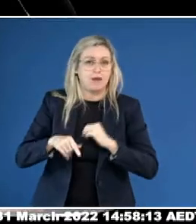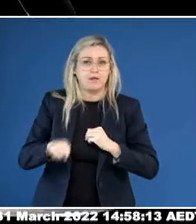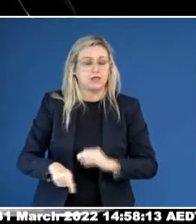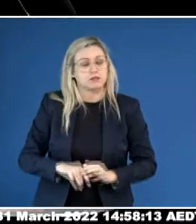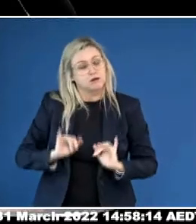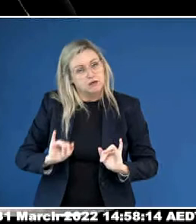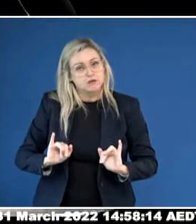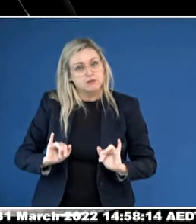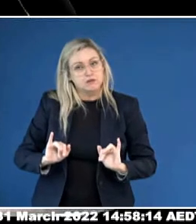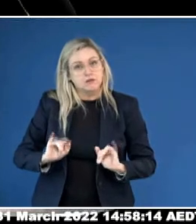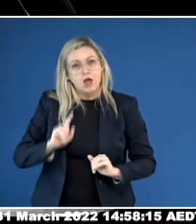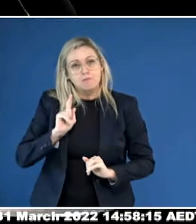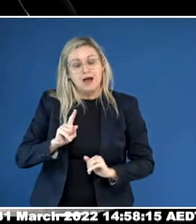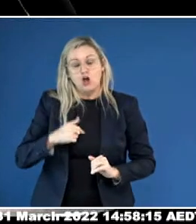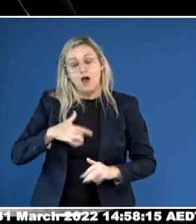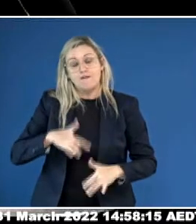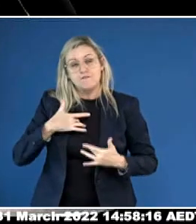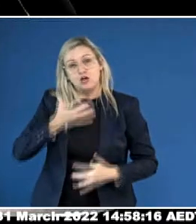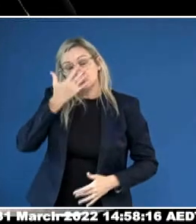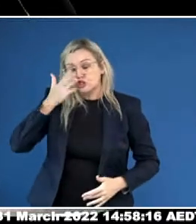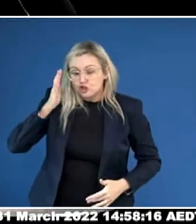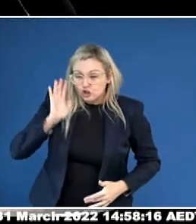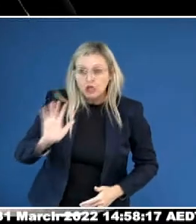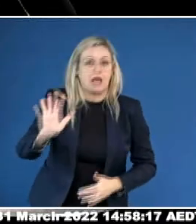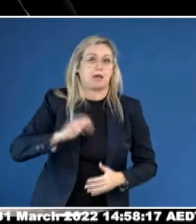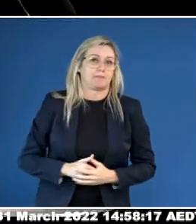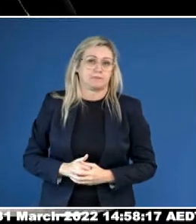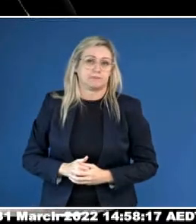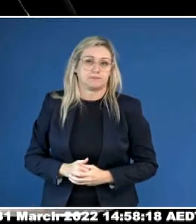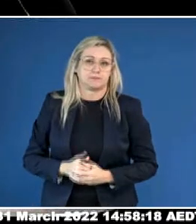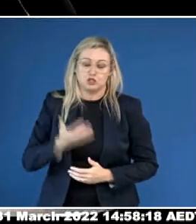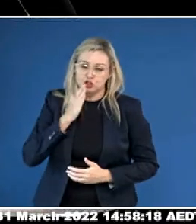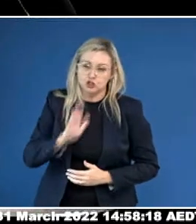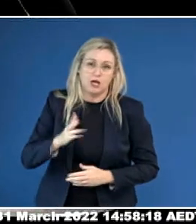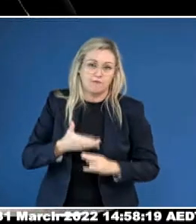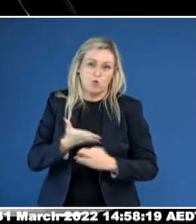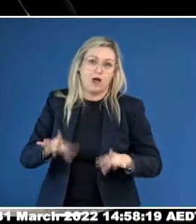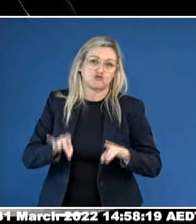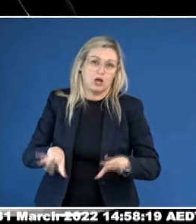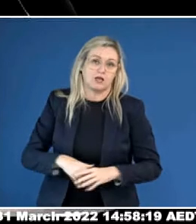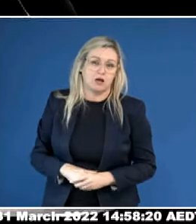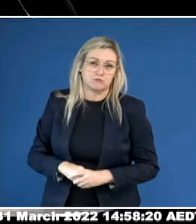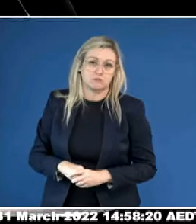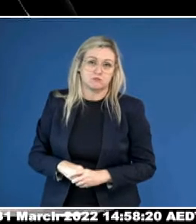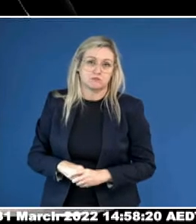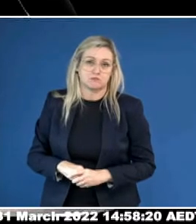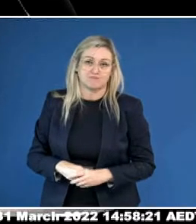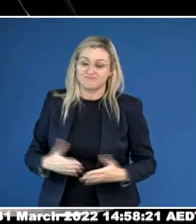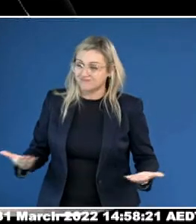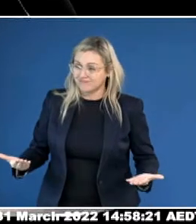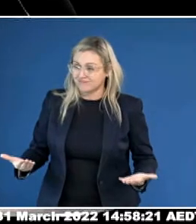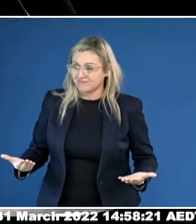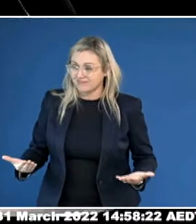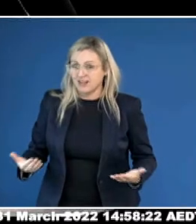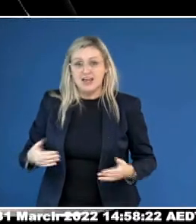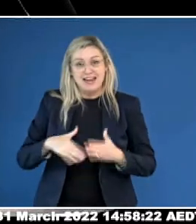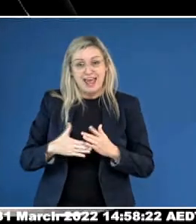Australia's shame that - to think that - as I said, it's 17 years now that every one of